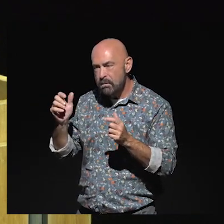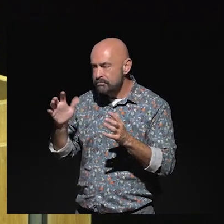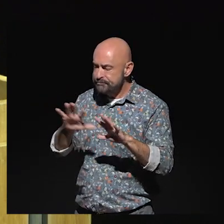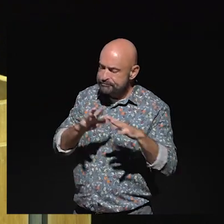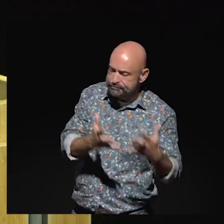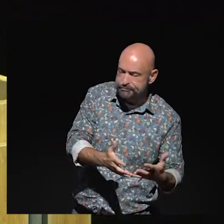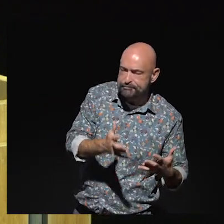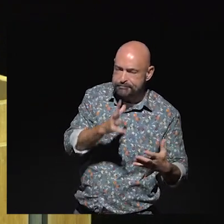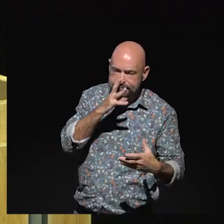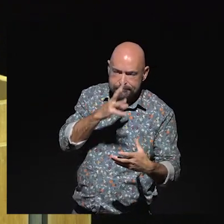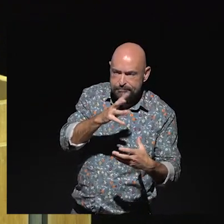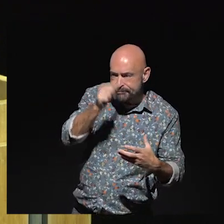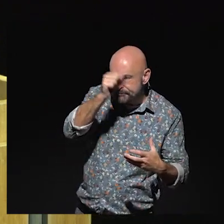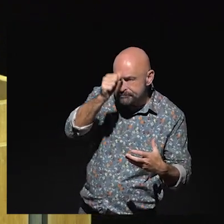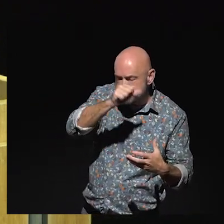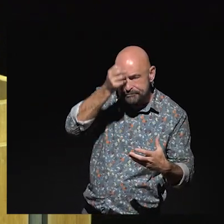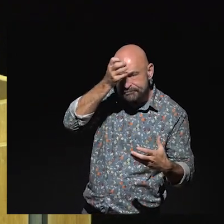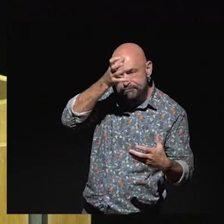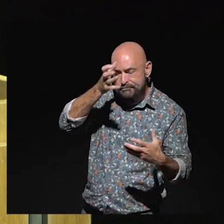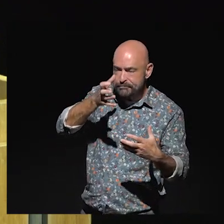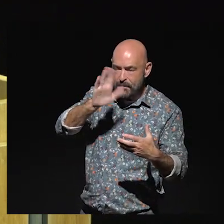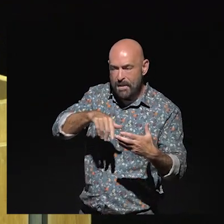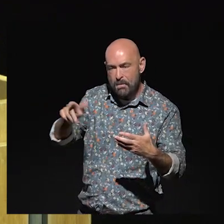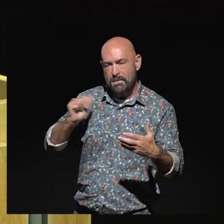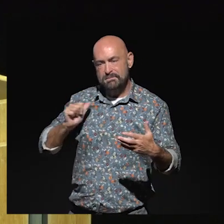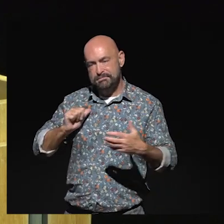and imagination than we might have expected